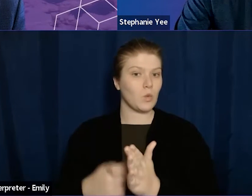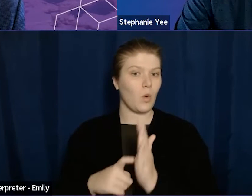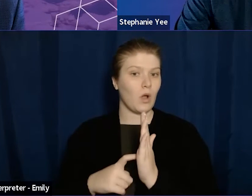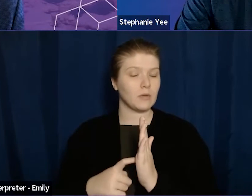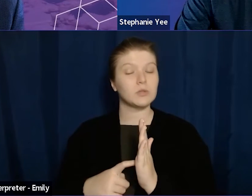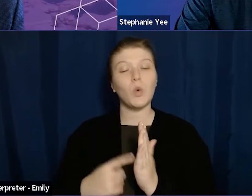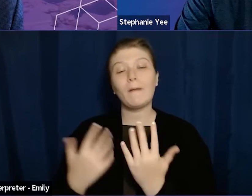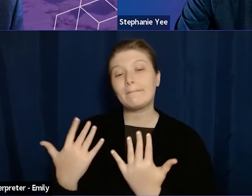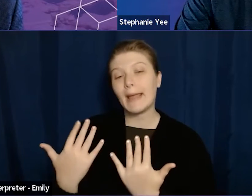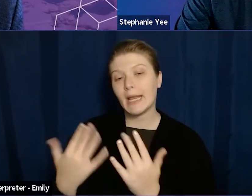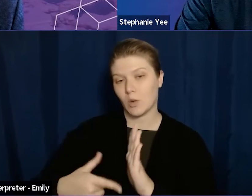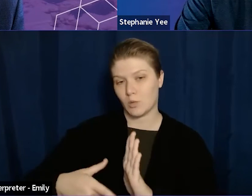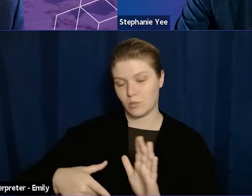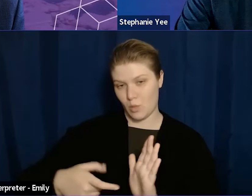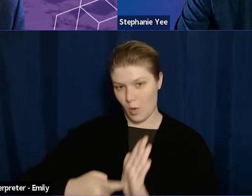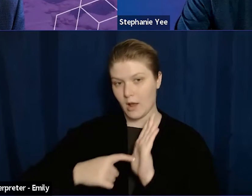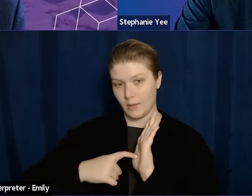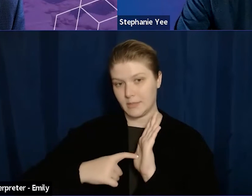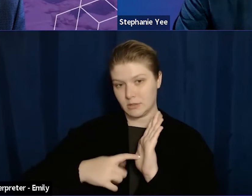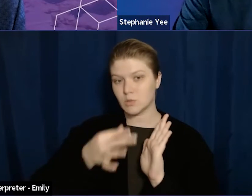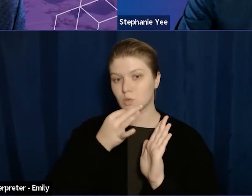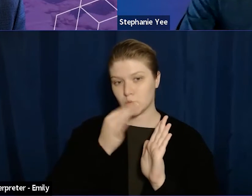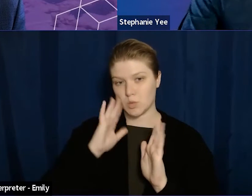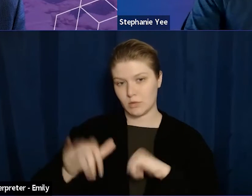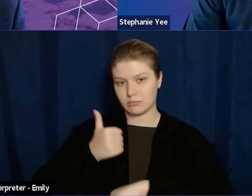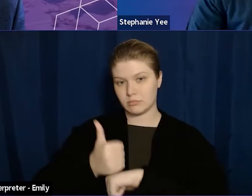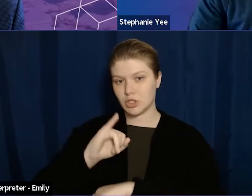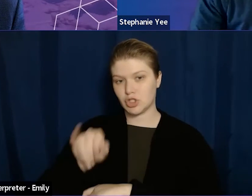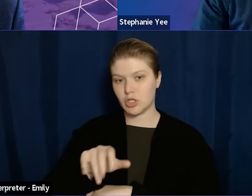the requirement that goes into effect at the end of January of 2023,